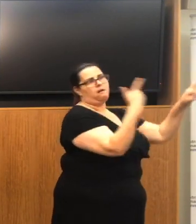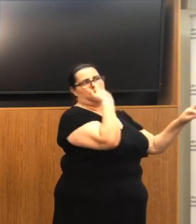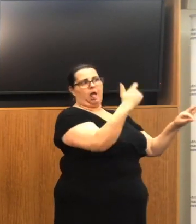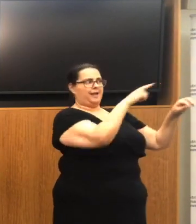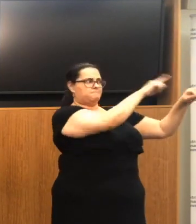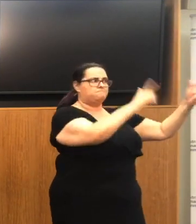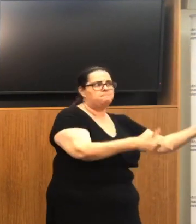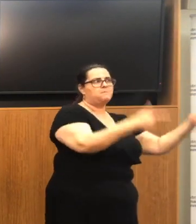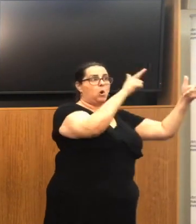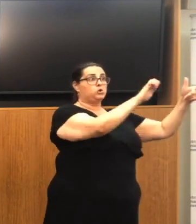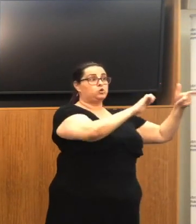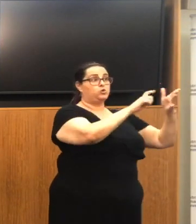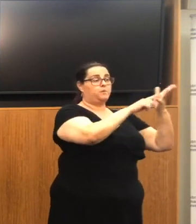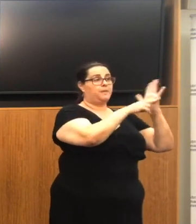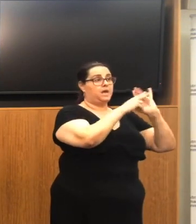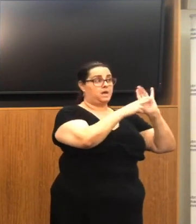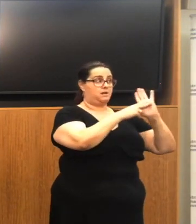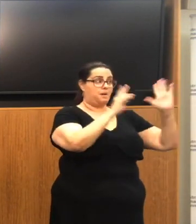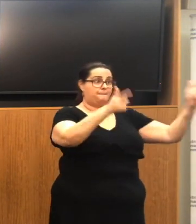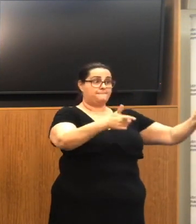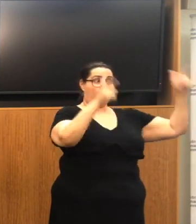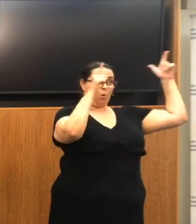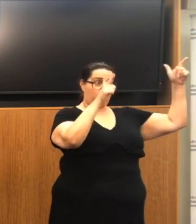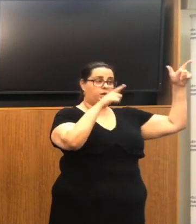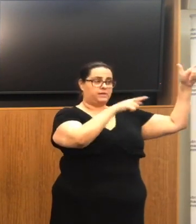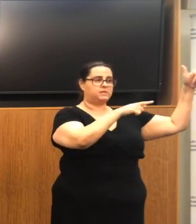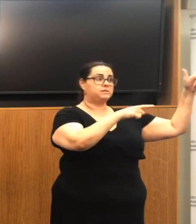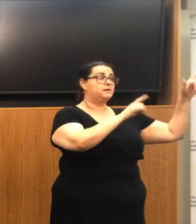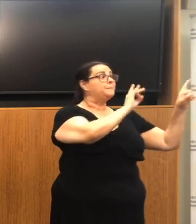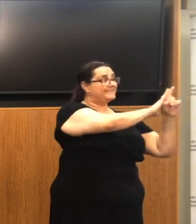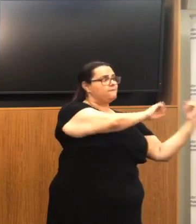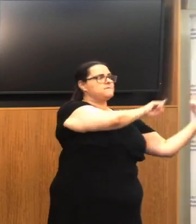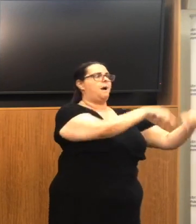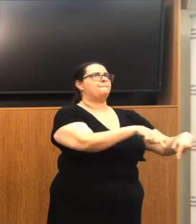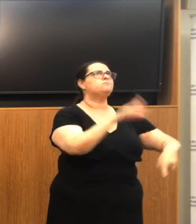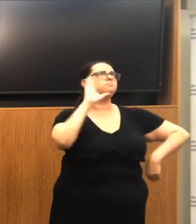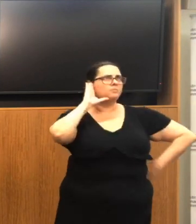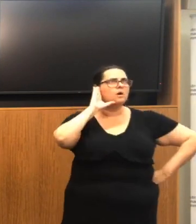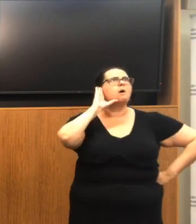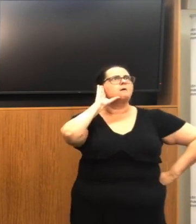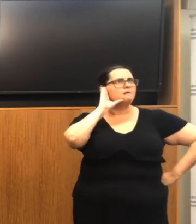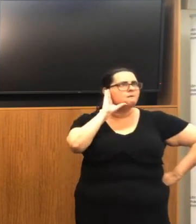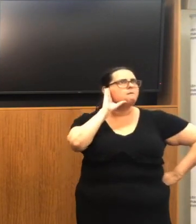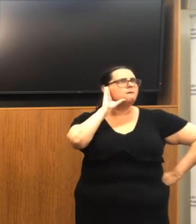the European Union Commissioner for Humanitarian Assistance personally attended this briefing.